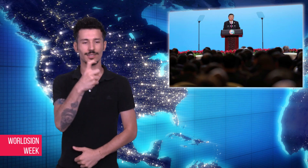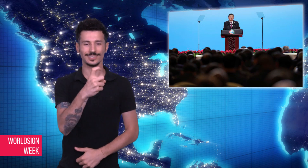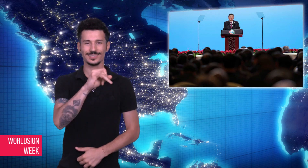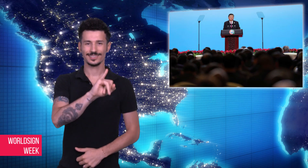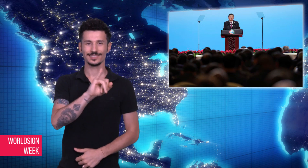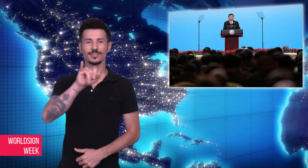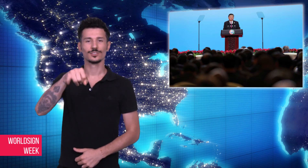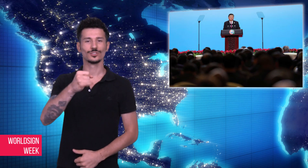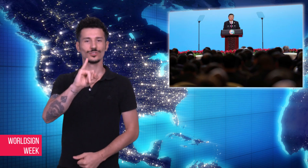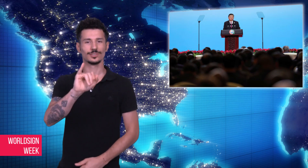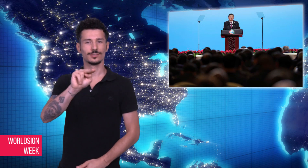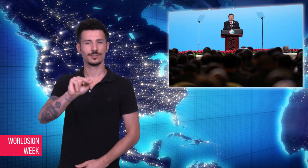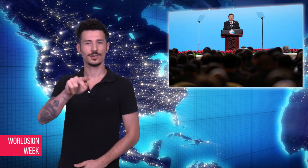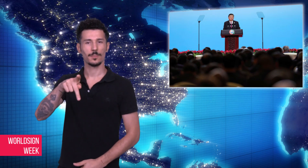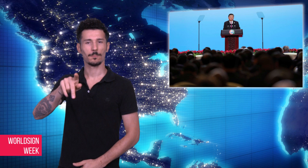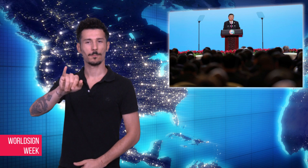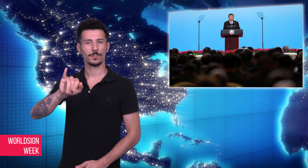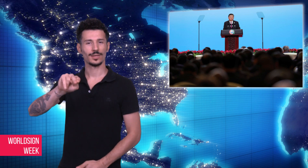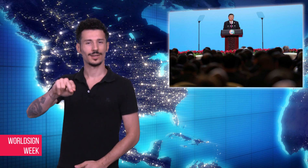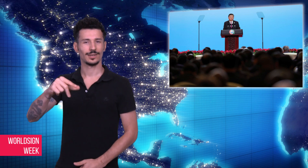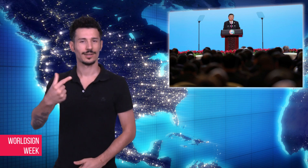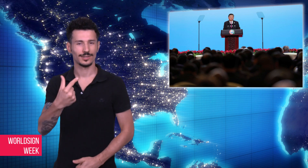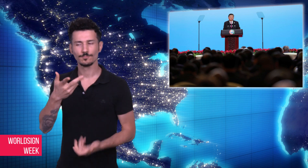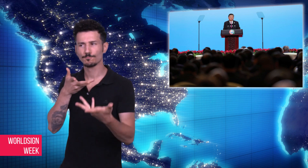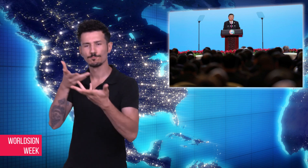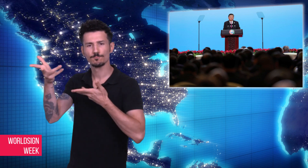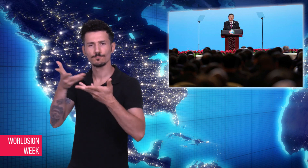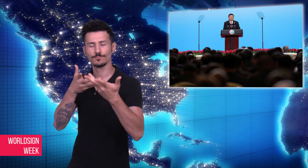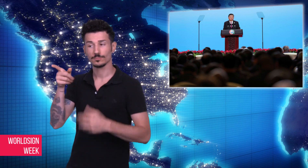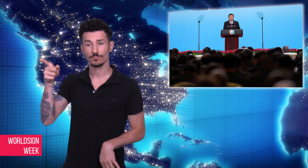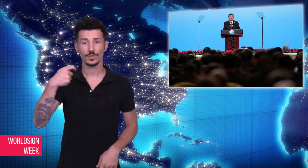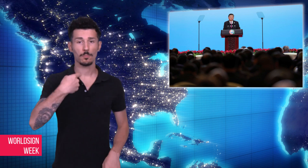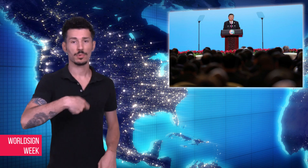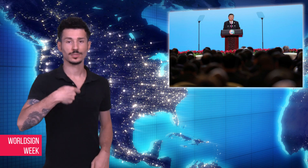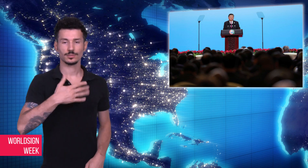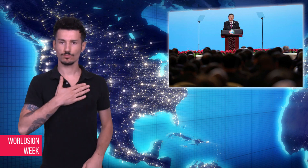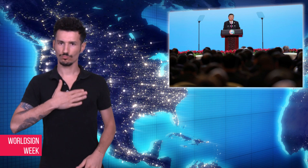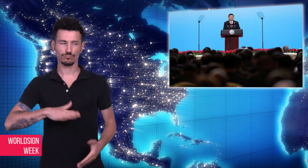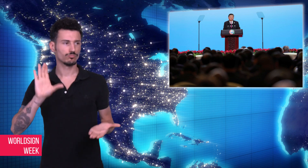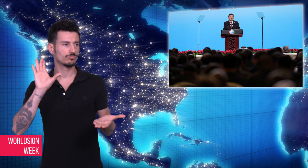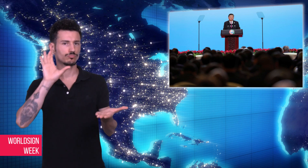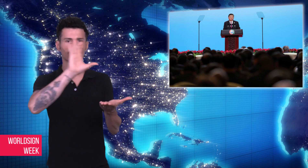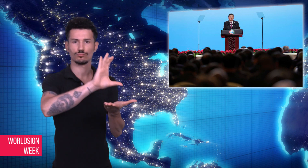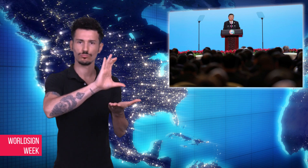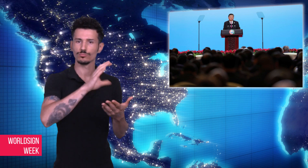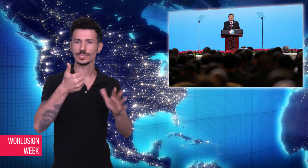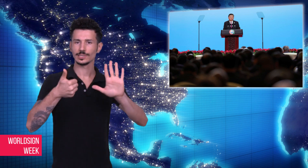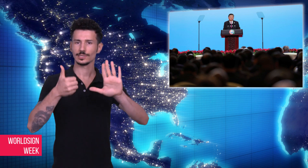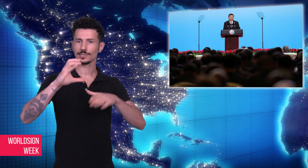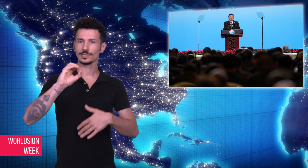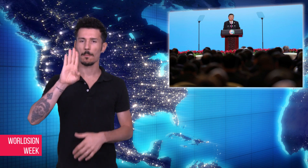gathering of African leaders in Beijing, to finance projects,